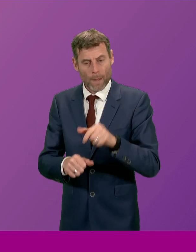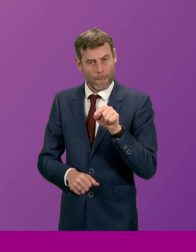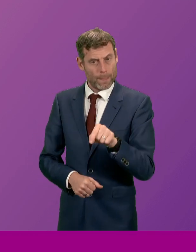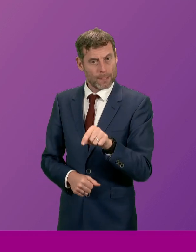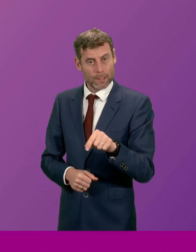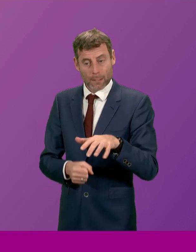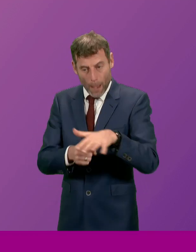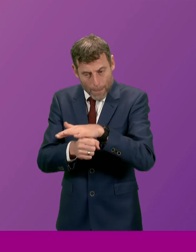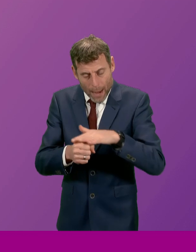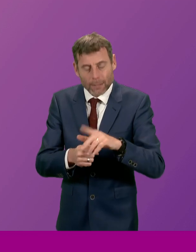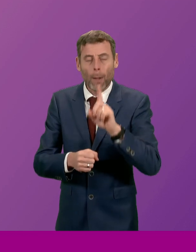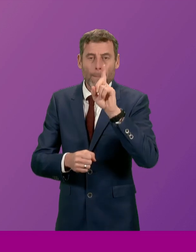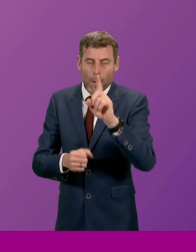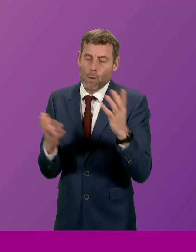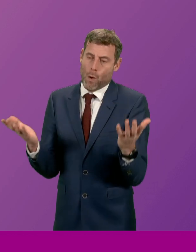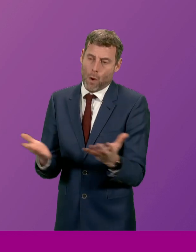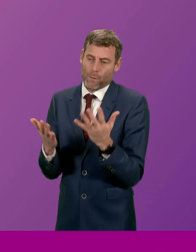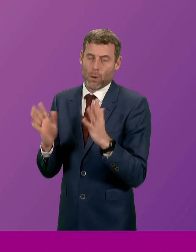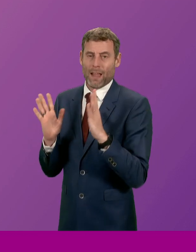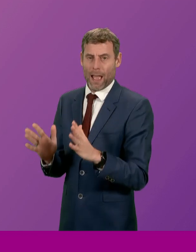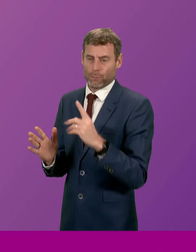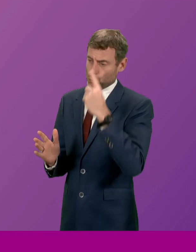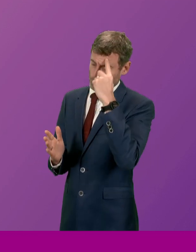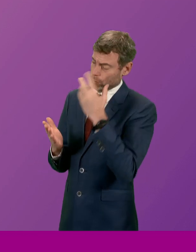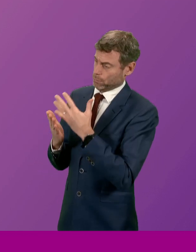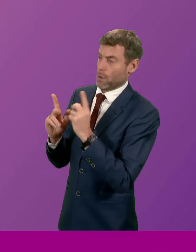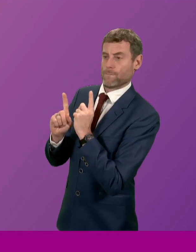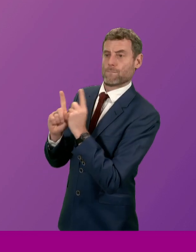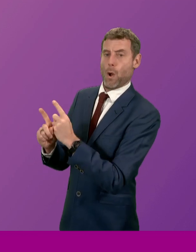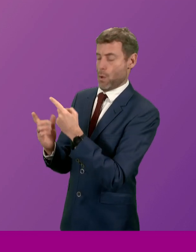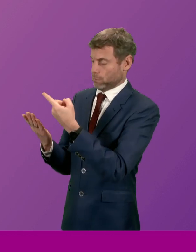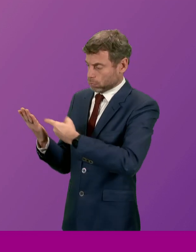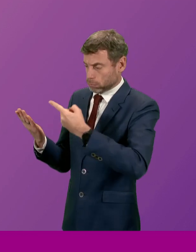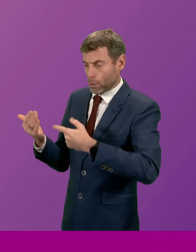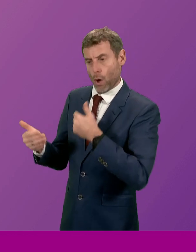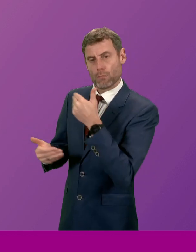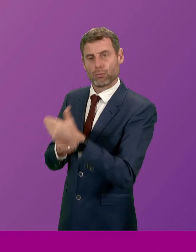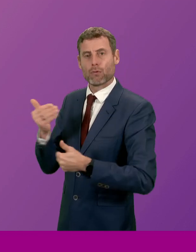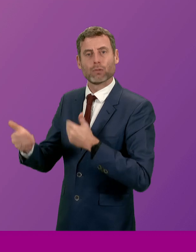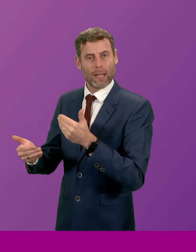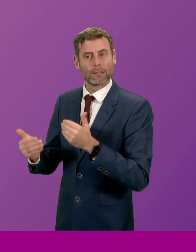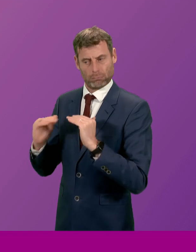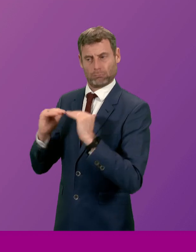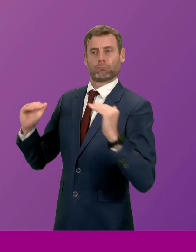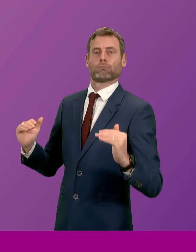subject to all the normal processes that we have to go through. I give the company my commitment